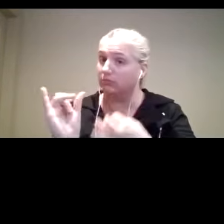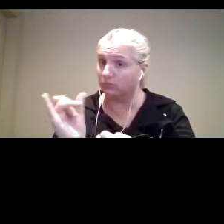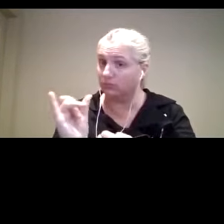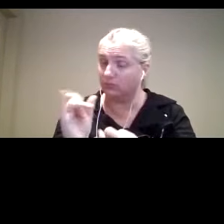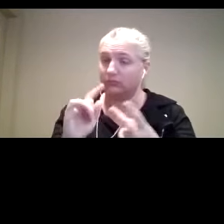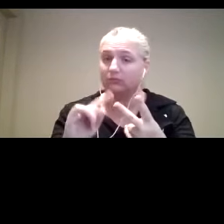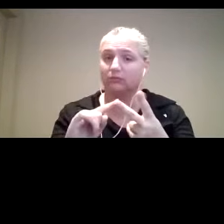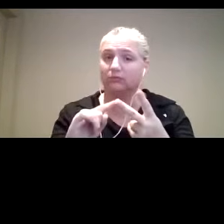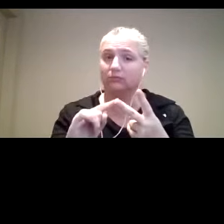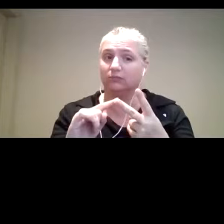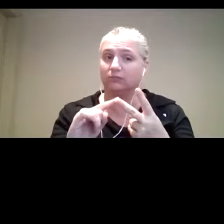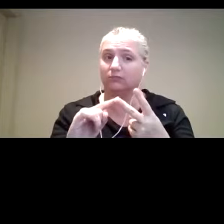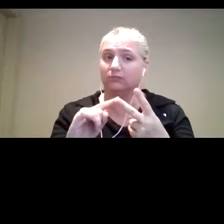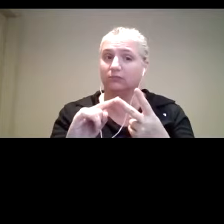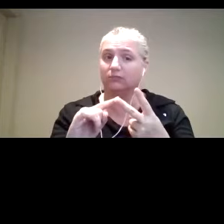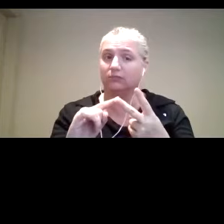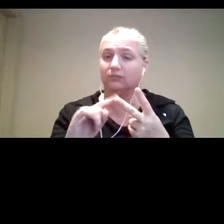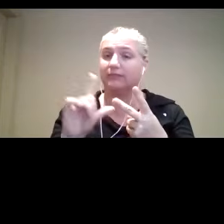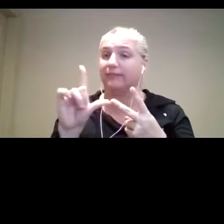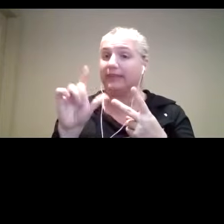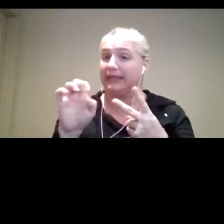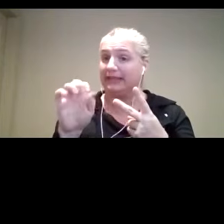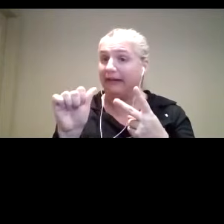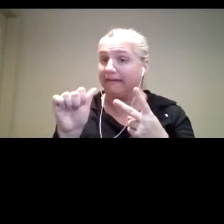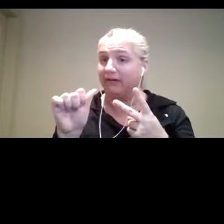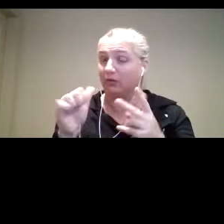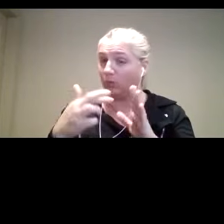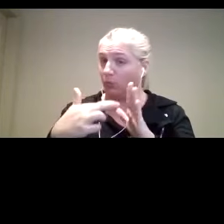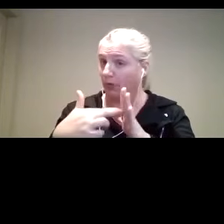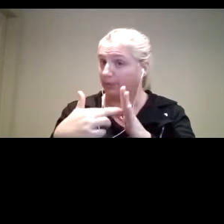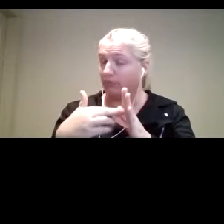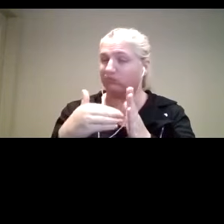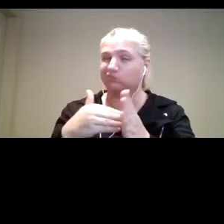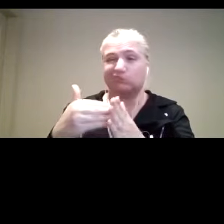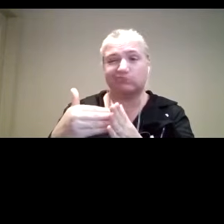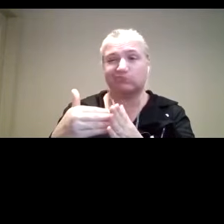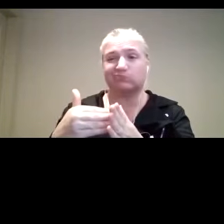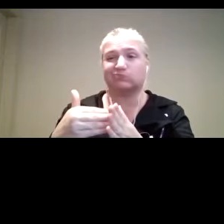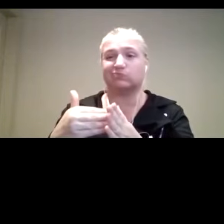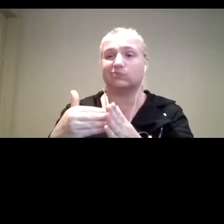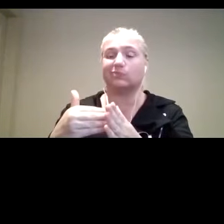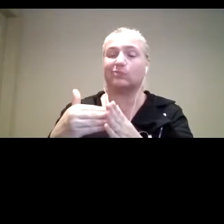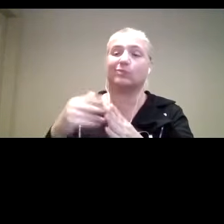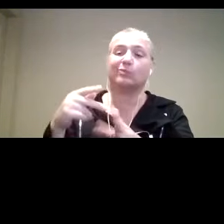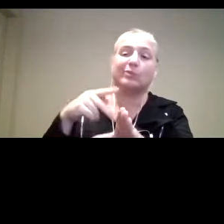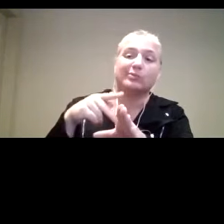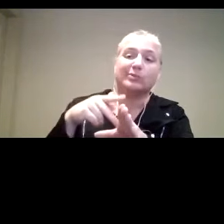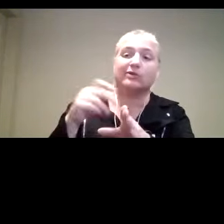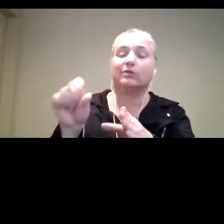the LEA rep, who's often the principals and other people who have knowledge